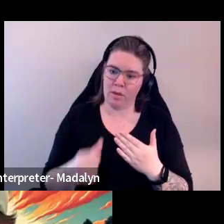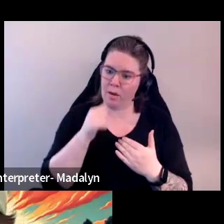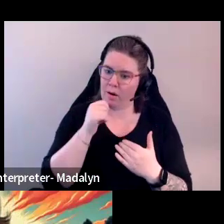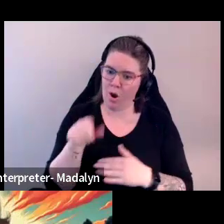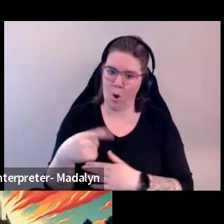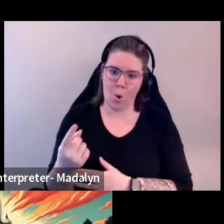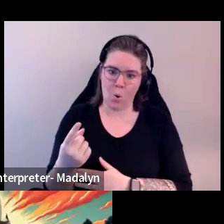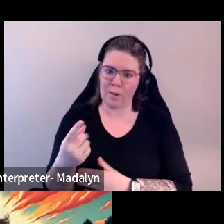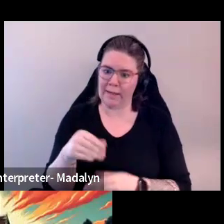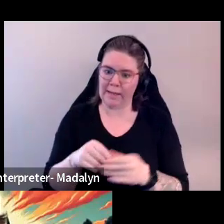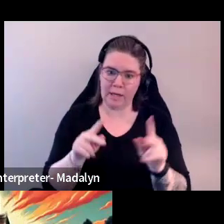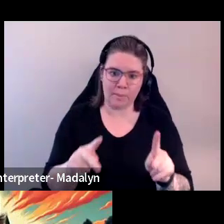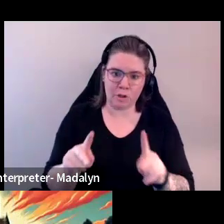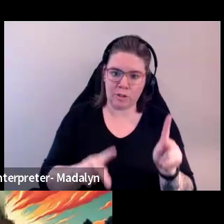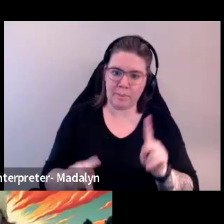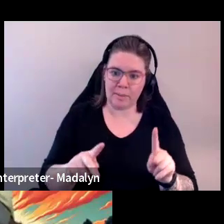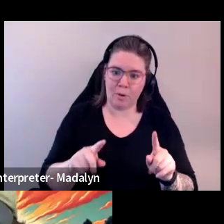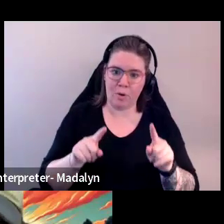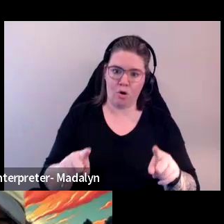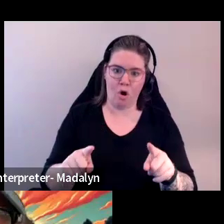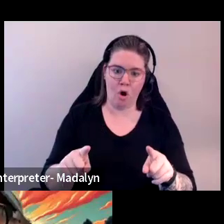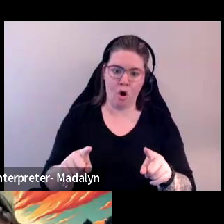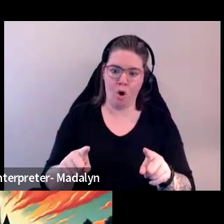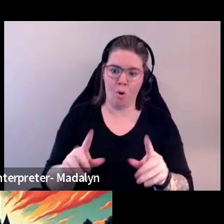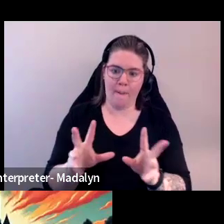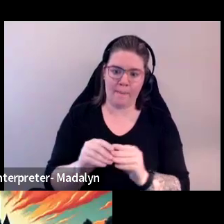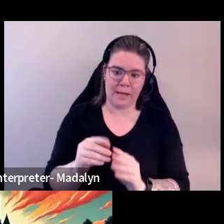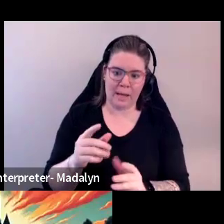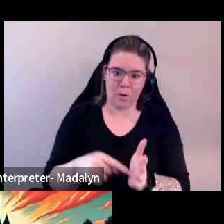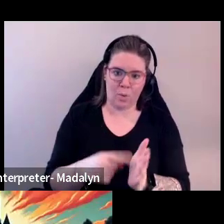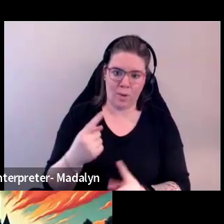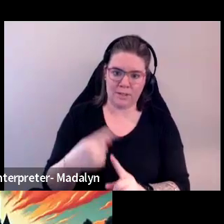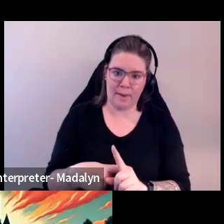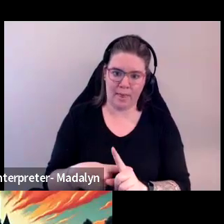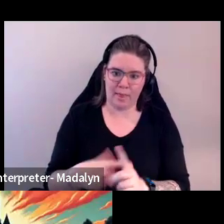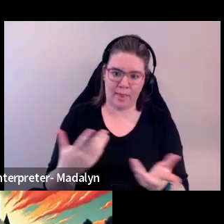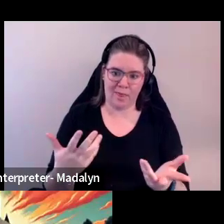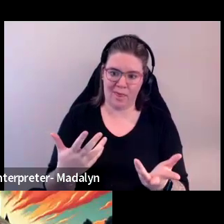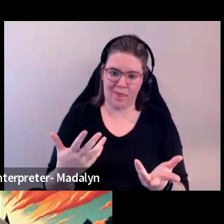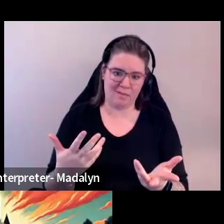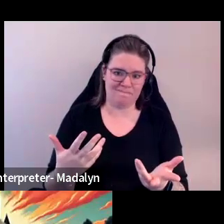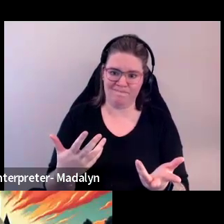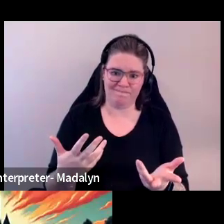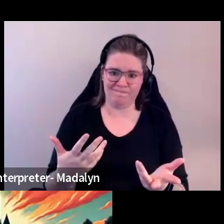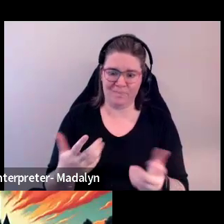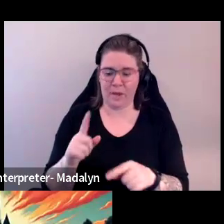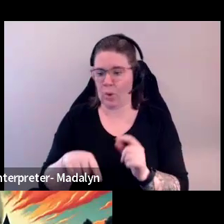Brooke Wilson (she/her): the in-person people go to a space and meet once a month. Brooke Wilson (she/her): Okay, well, that works for some people, and you can't just have the